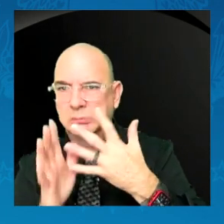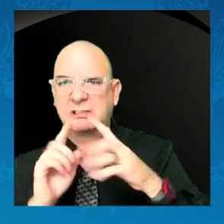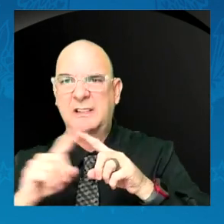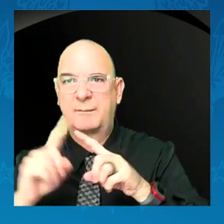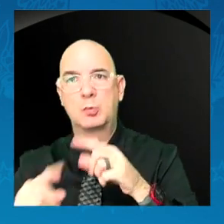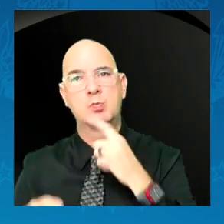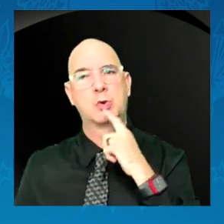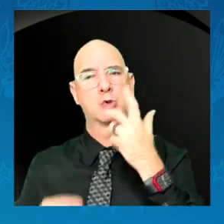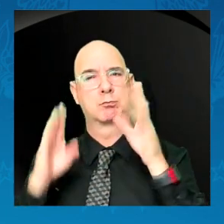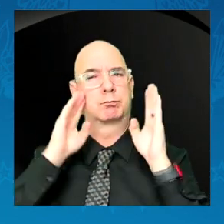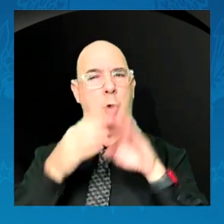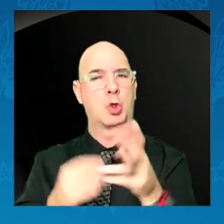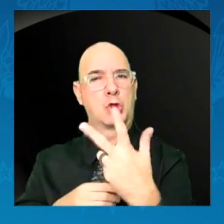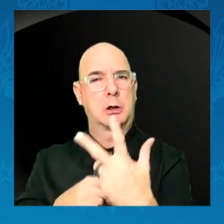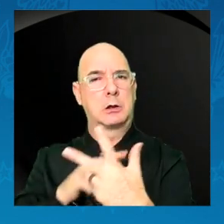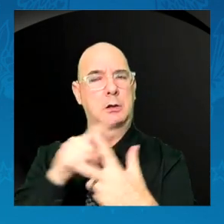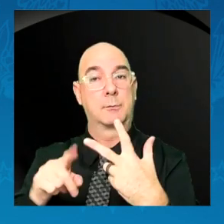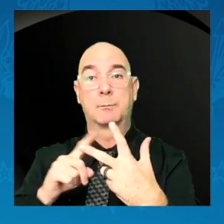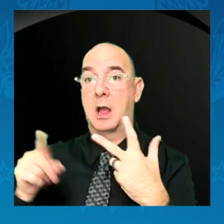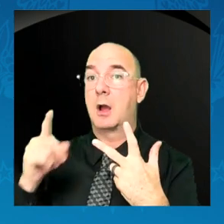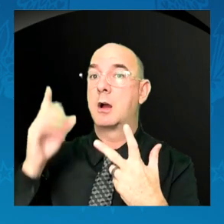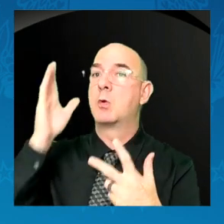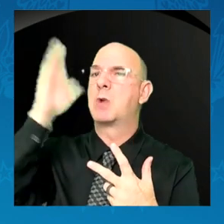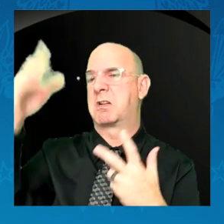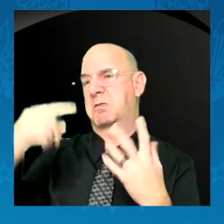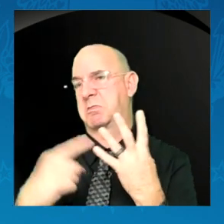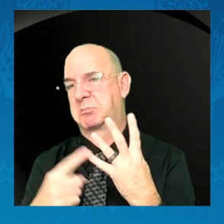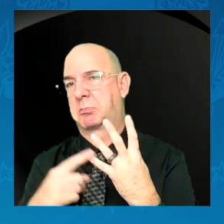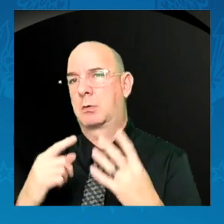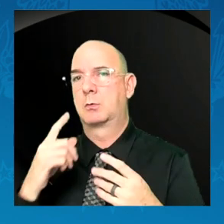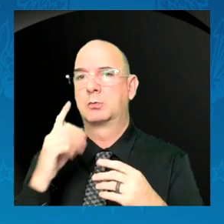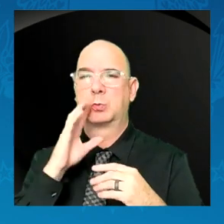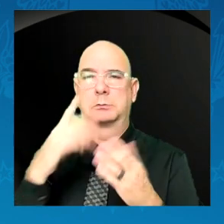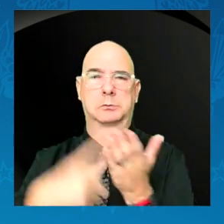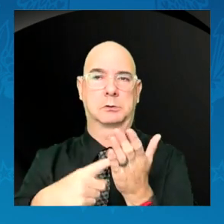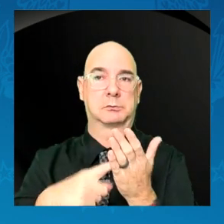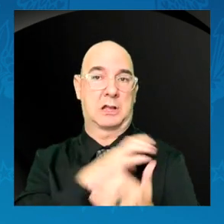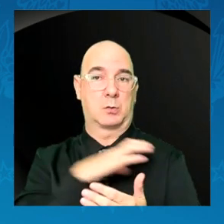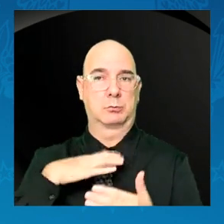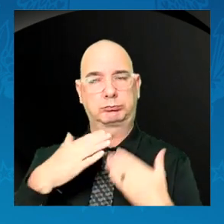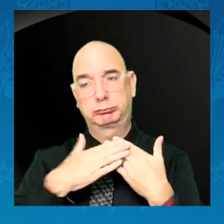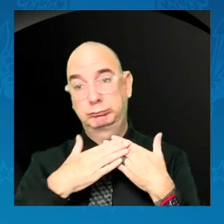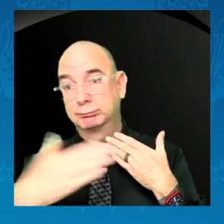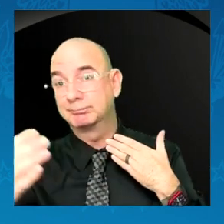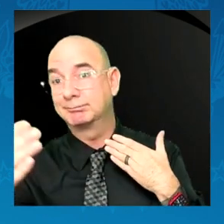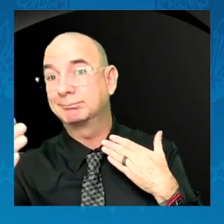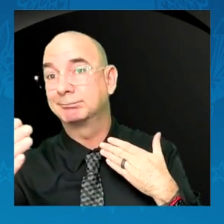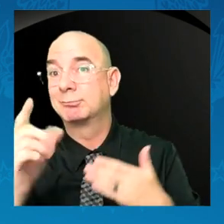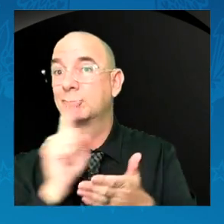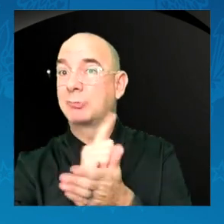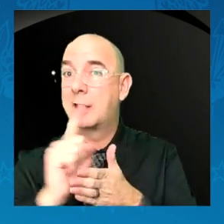and as a council over the coming days, weeks and months ahead. I do want to thank all of the members